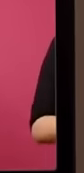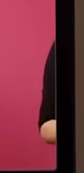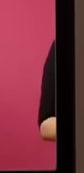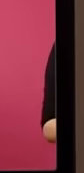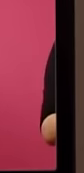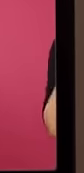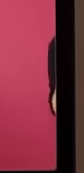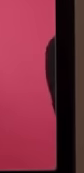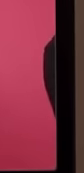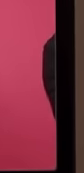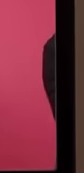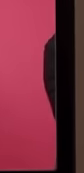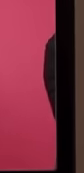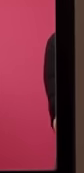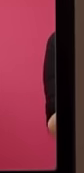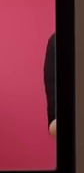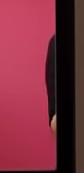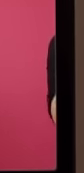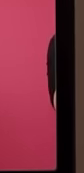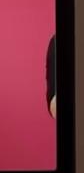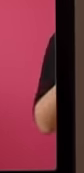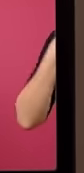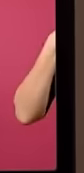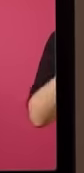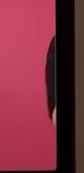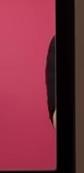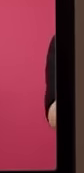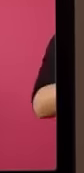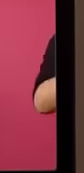would have been someone who had died with the accident of the fall of line 12 who I would